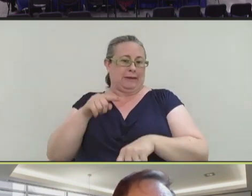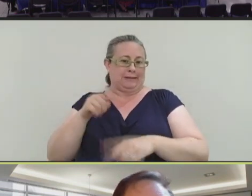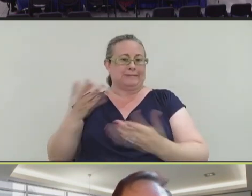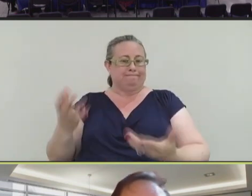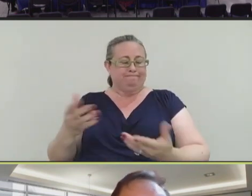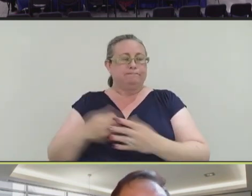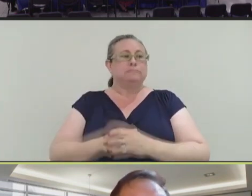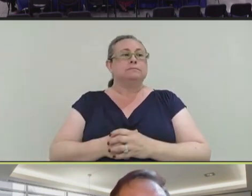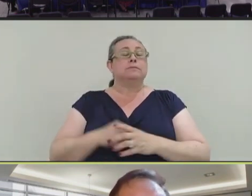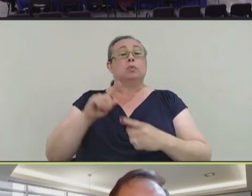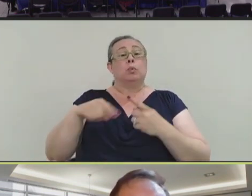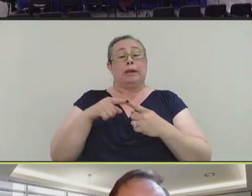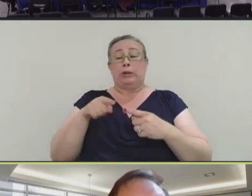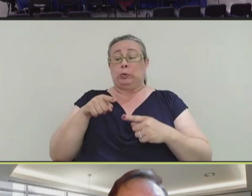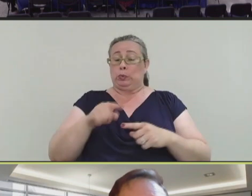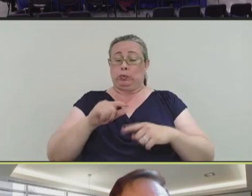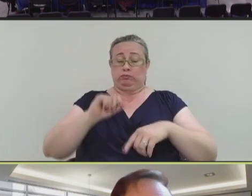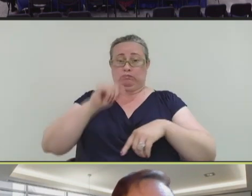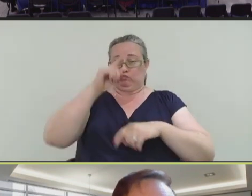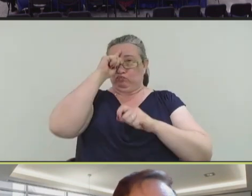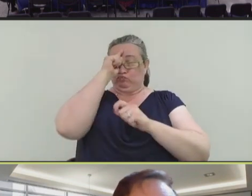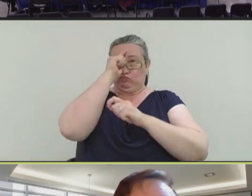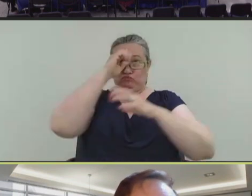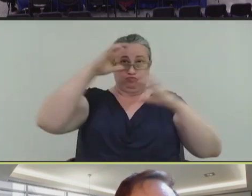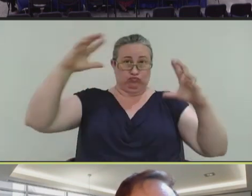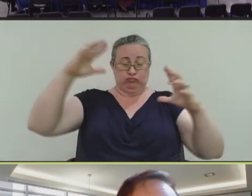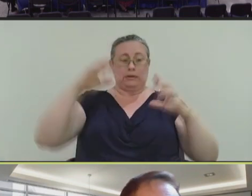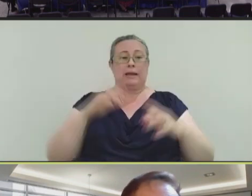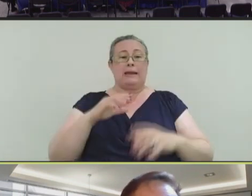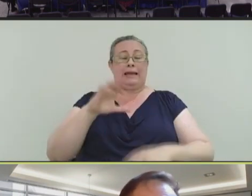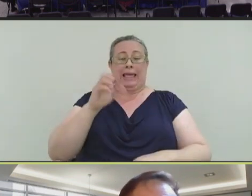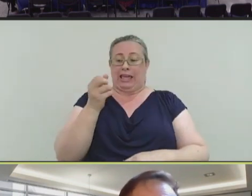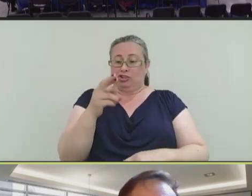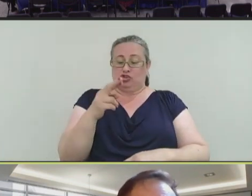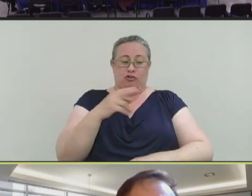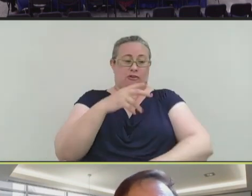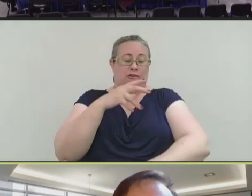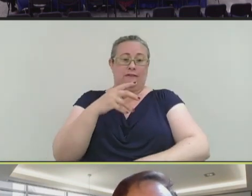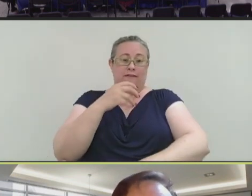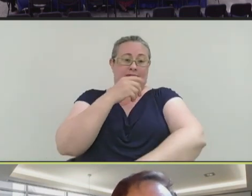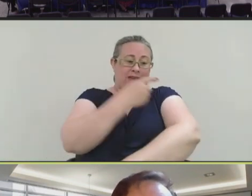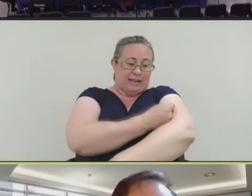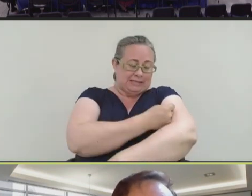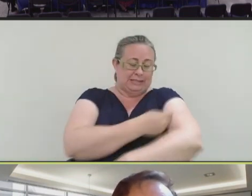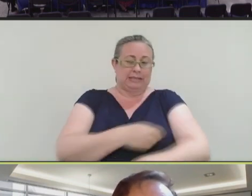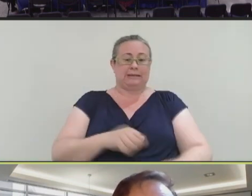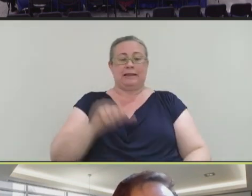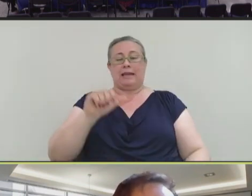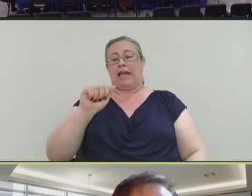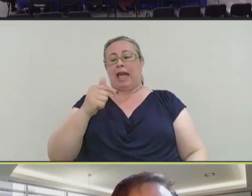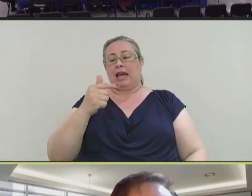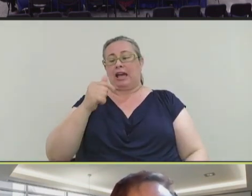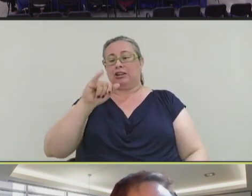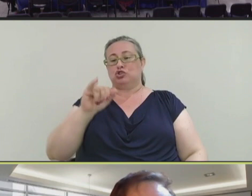when you're constructing a cancer vaccine, the adjuvant, the delivery, really will be dependent